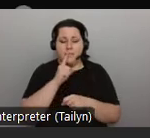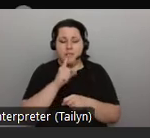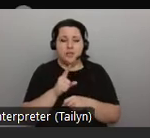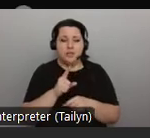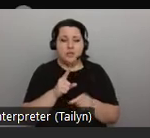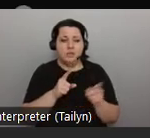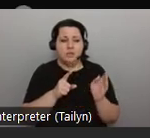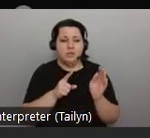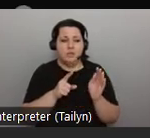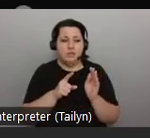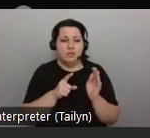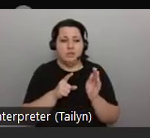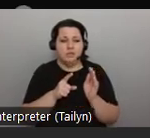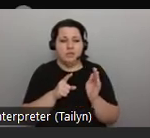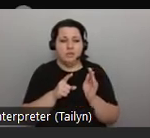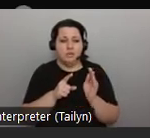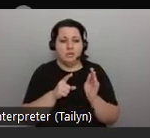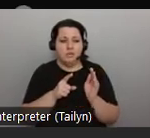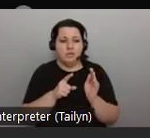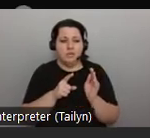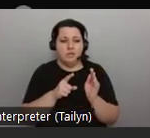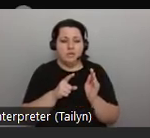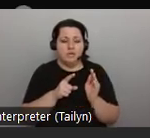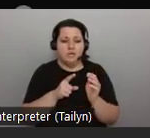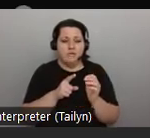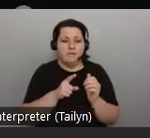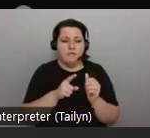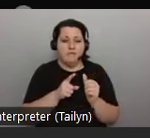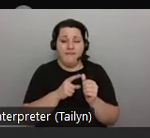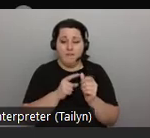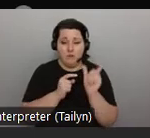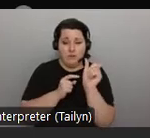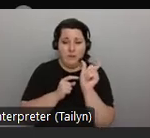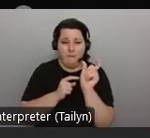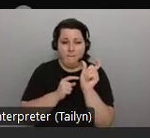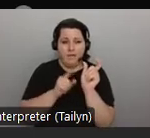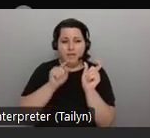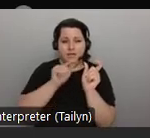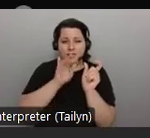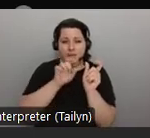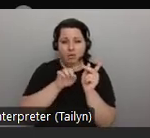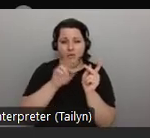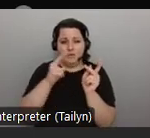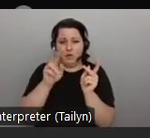other thing with tables, if we go to the context menu and go to table properties, we also want to make sure in the